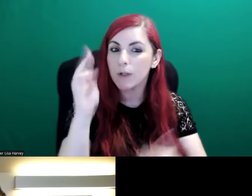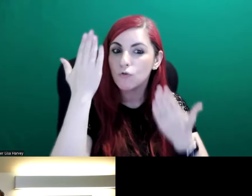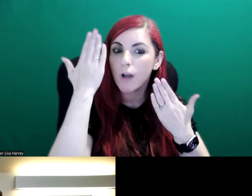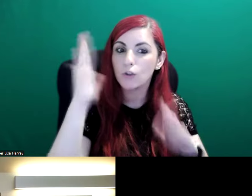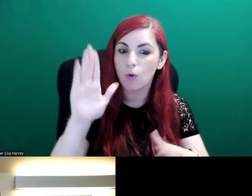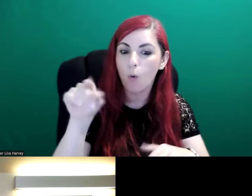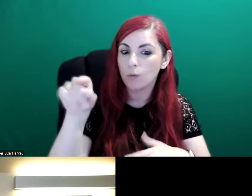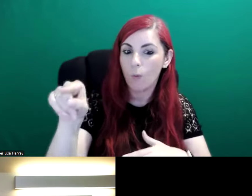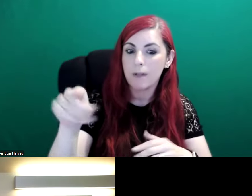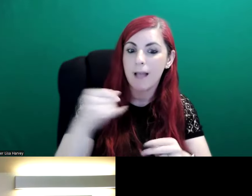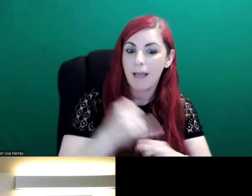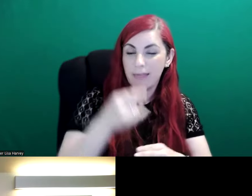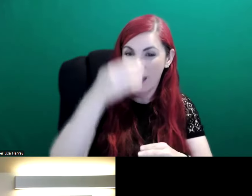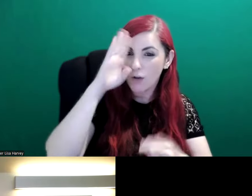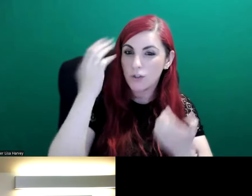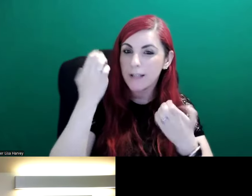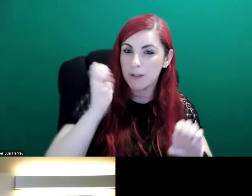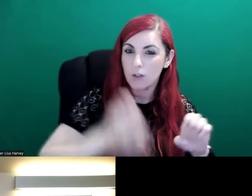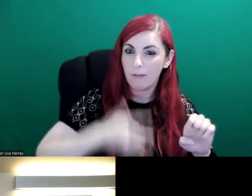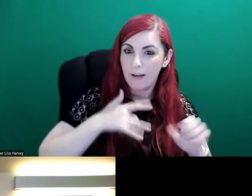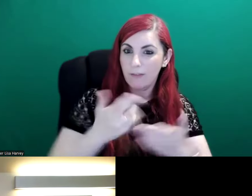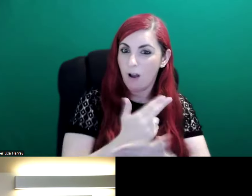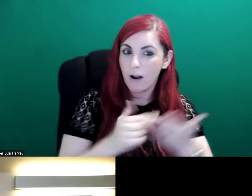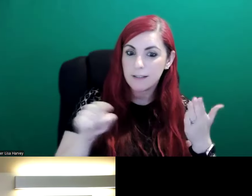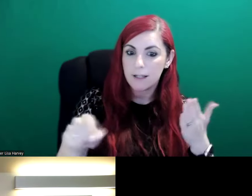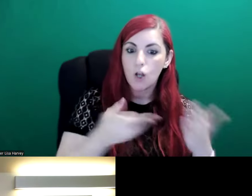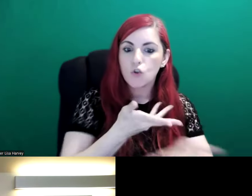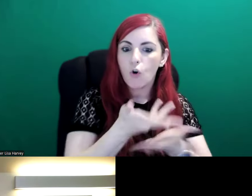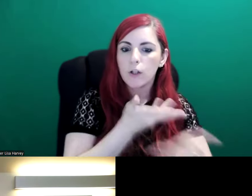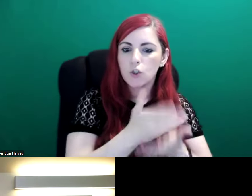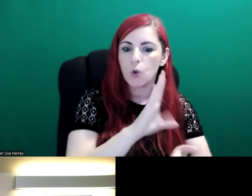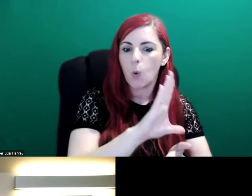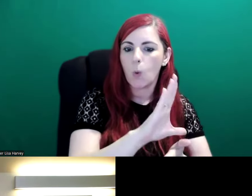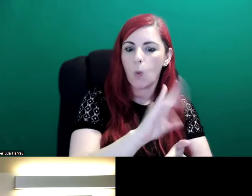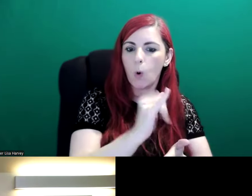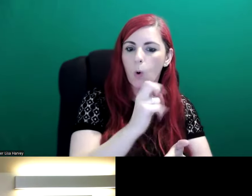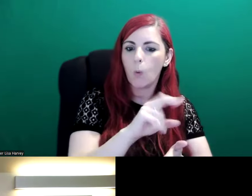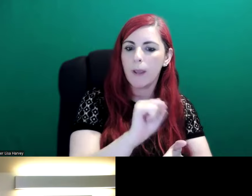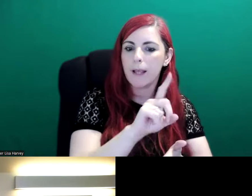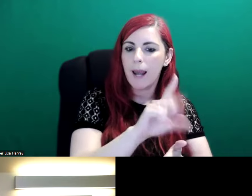Living Art, talking to Louis le Brocquy who who remembered very well the support that